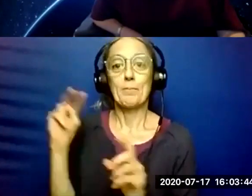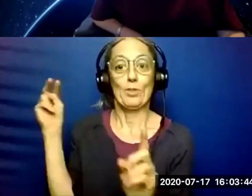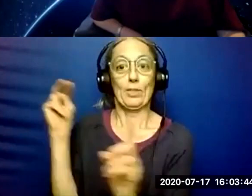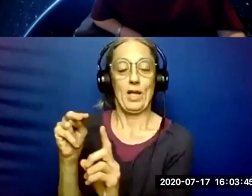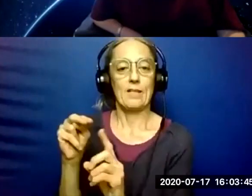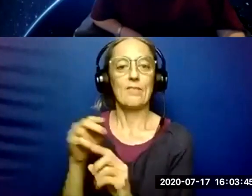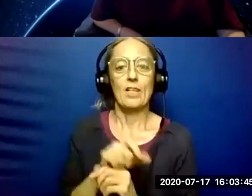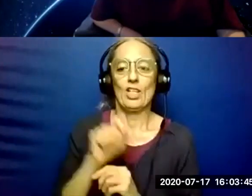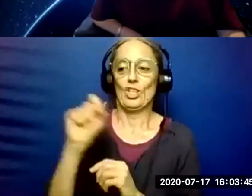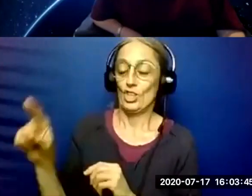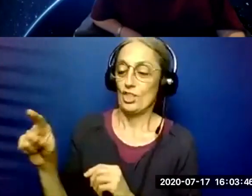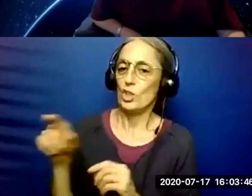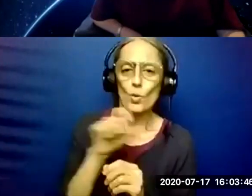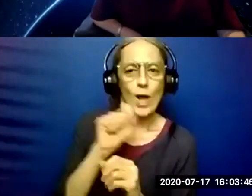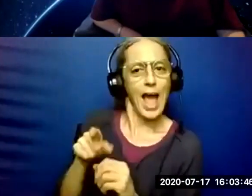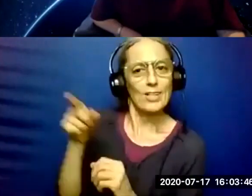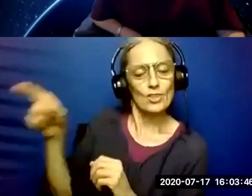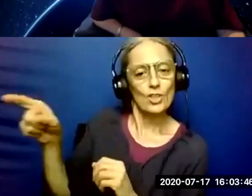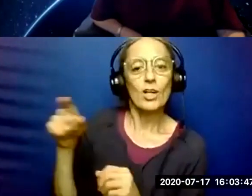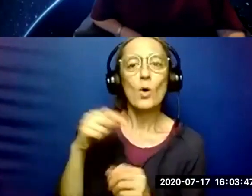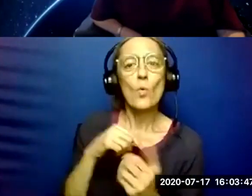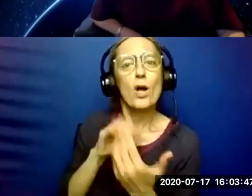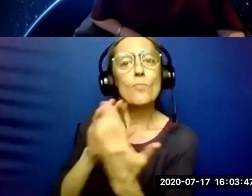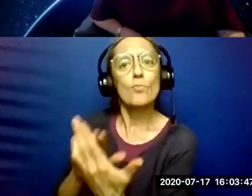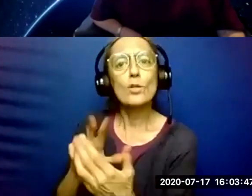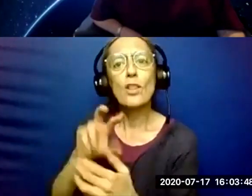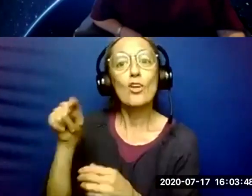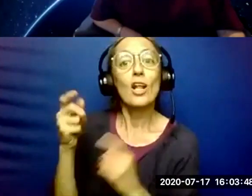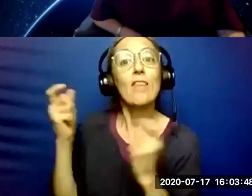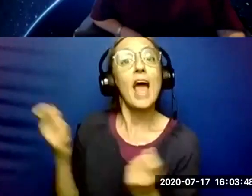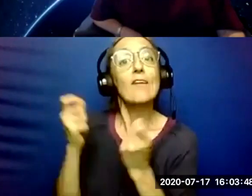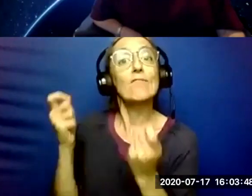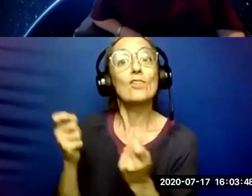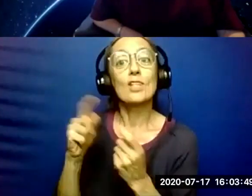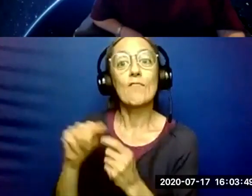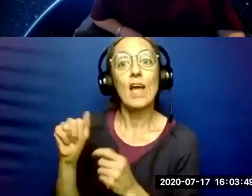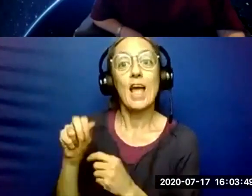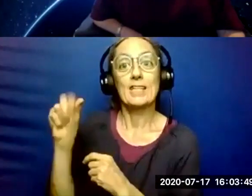with Disabilities Act, what does the ADA mean to you personally?